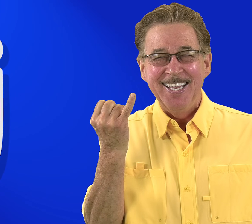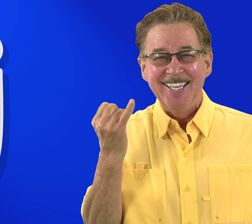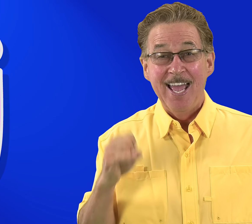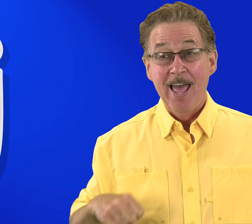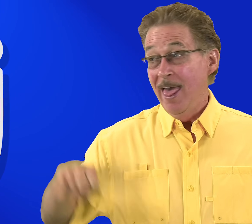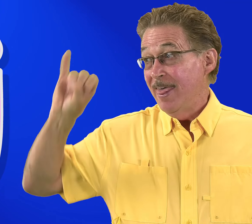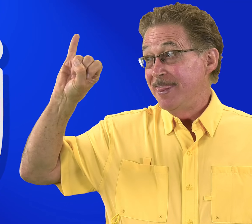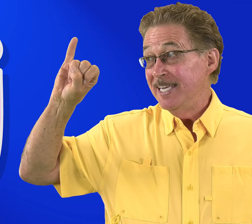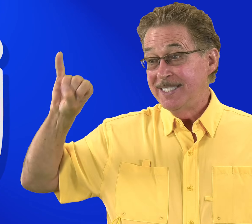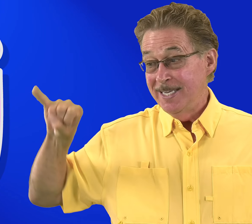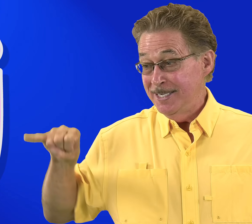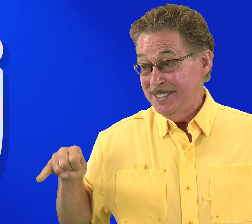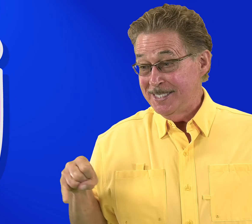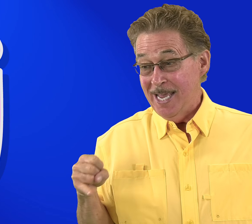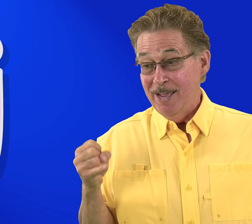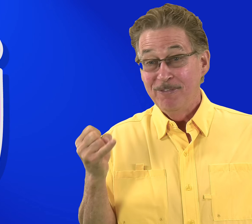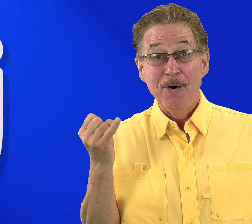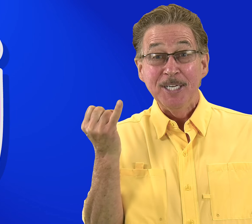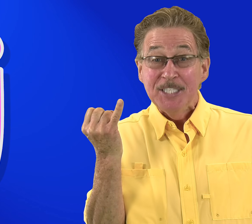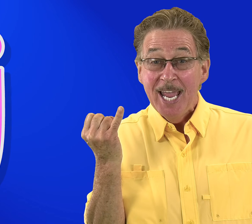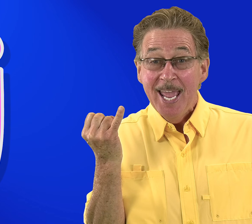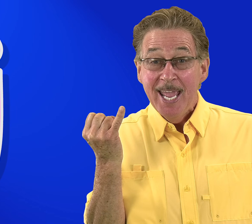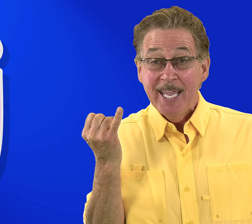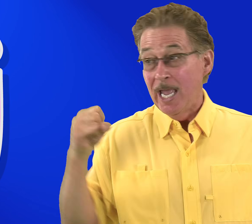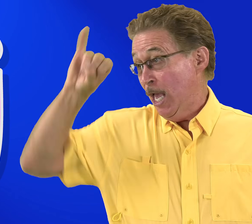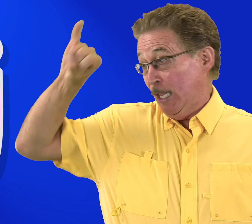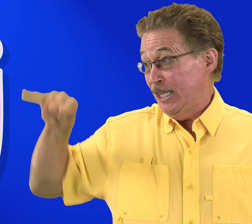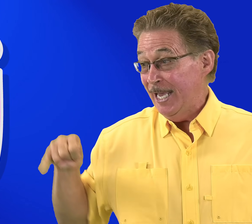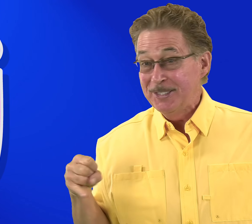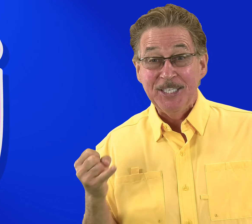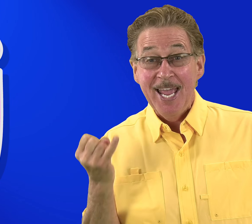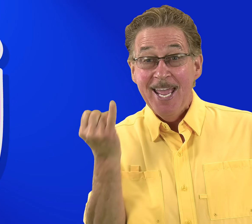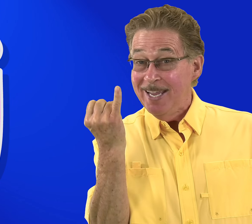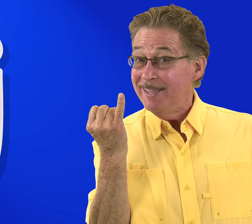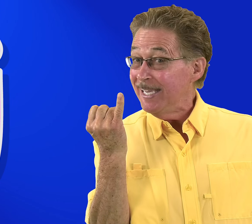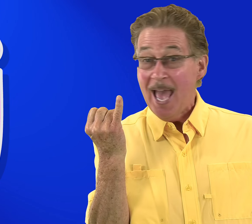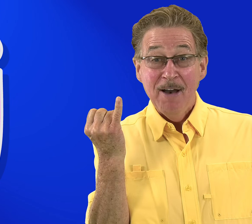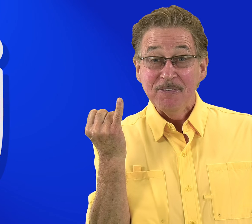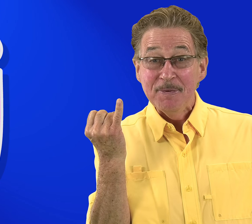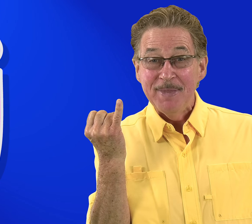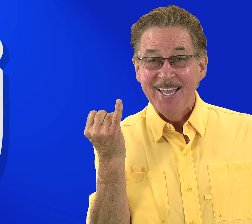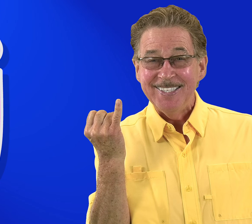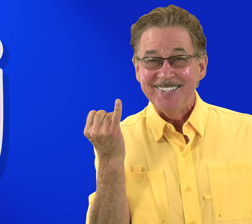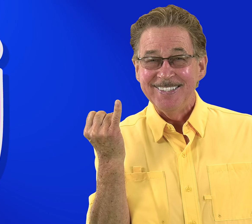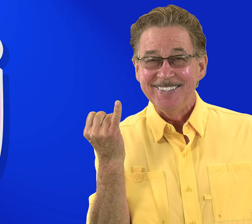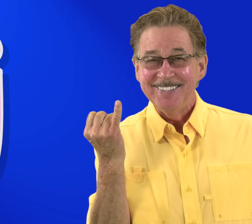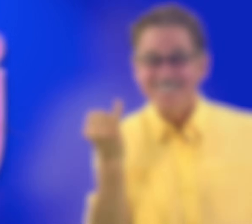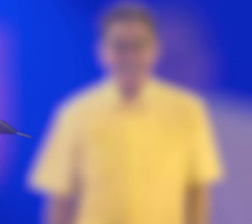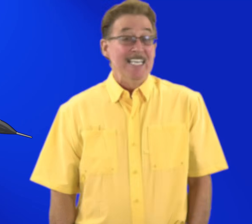This is the sign for J j Letter J j in the alphabet